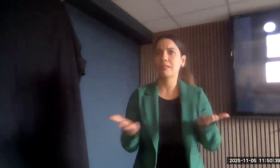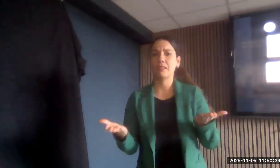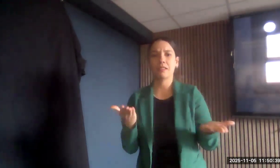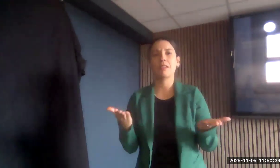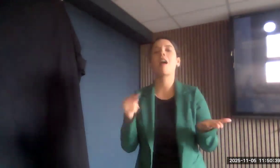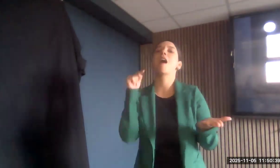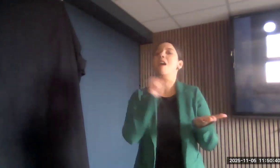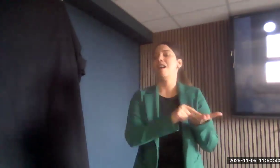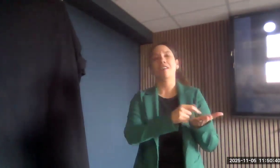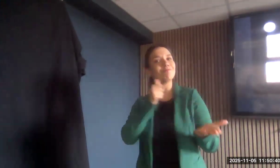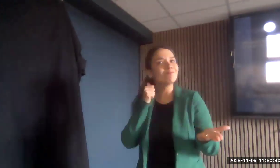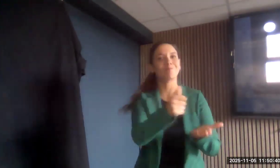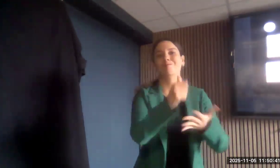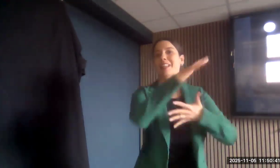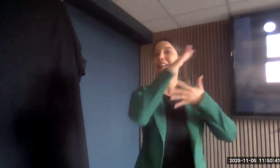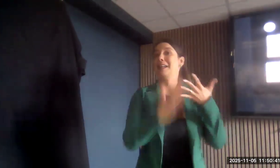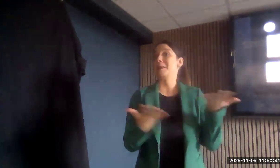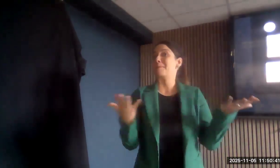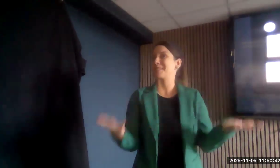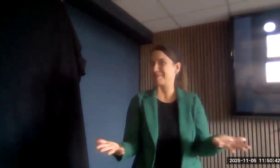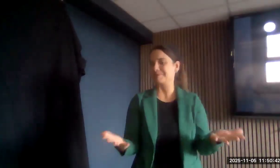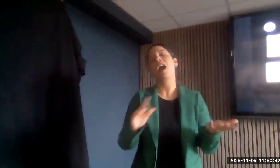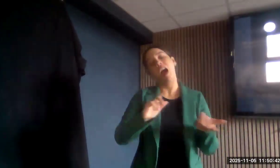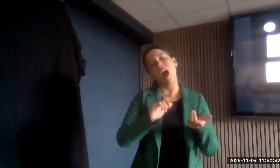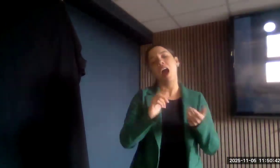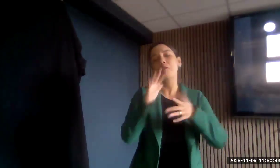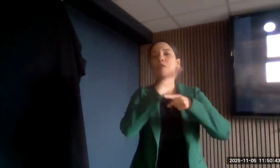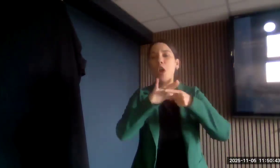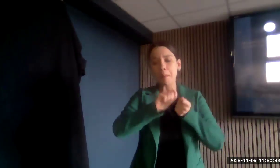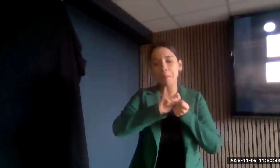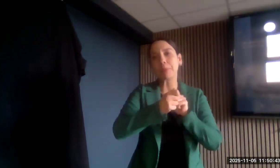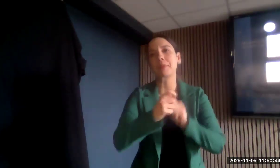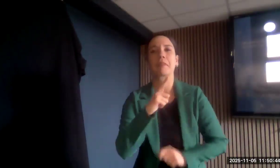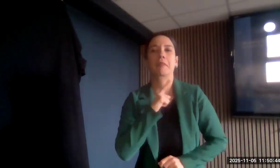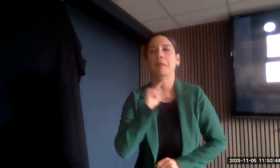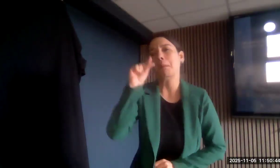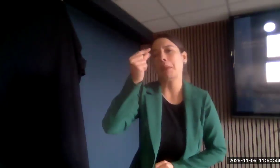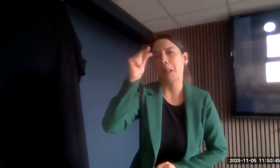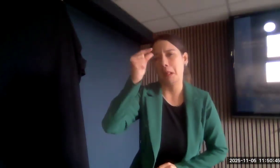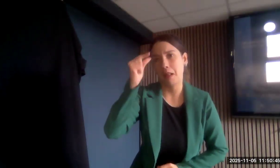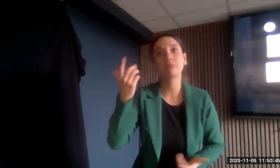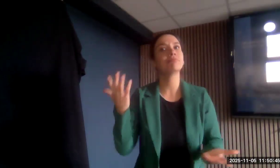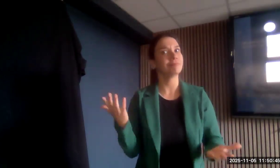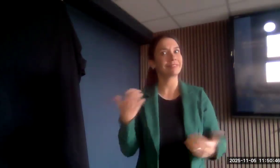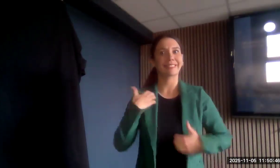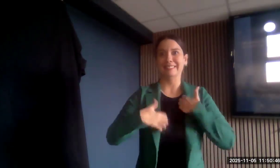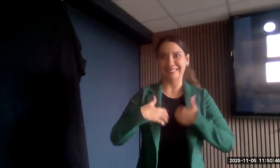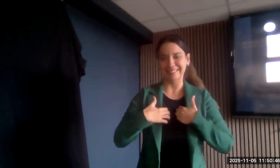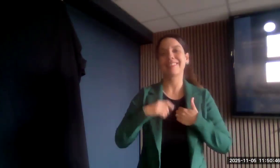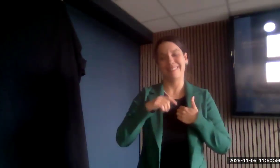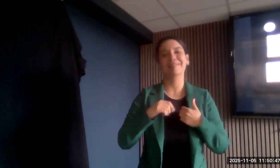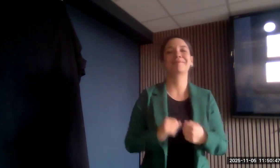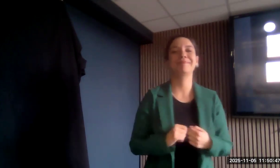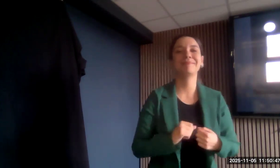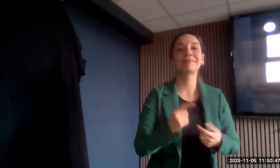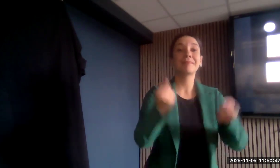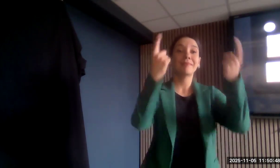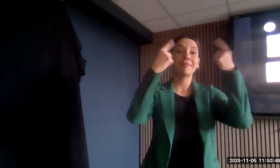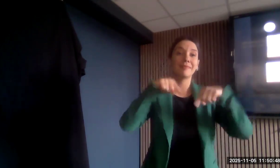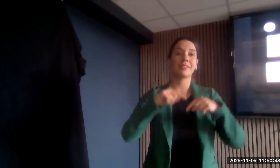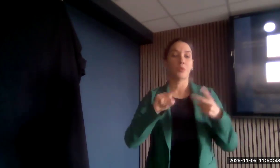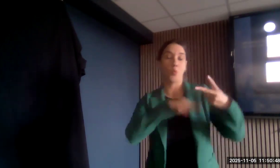in Libras. So prior to Oates existing, we see this sign existing, which makes us realize that actually this came from Libra, and it isn't a borrowing from ASL.